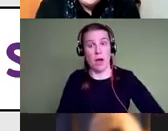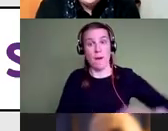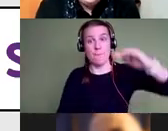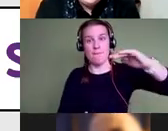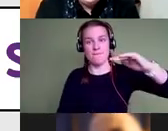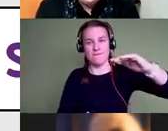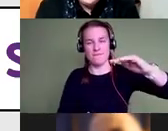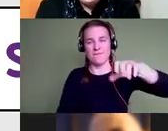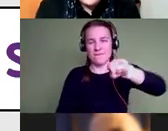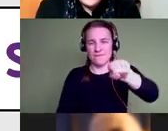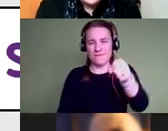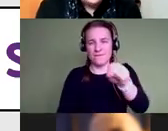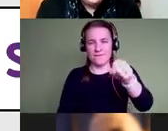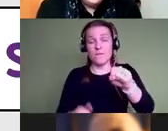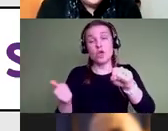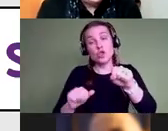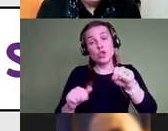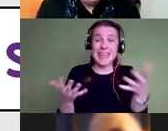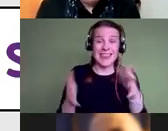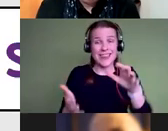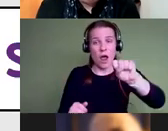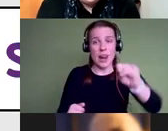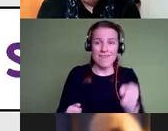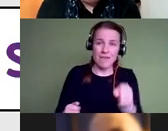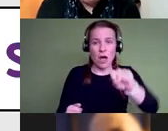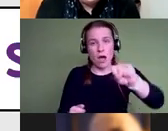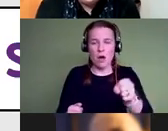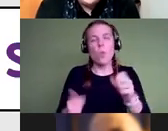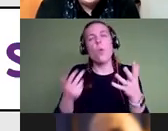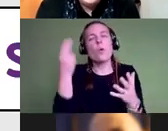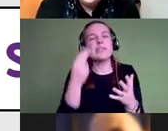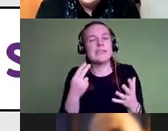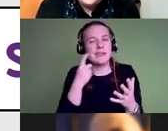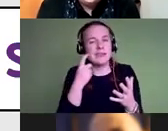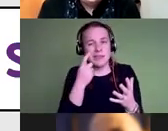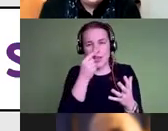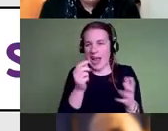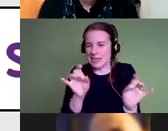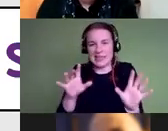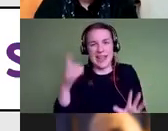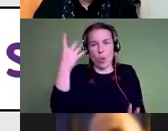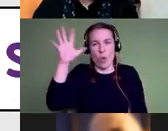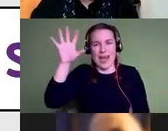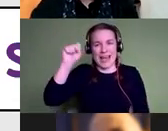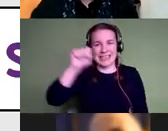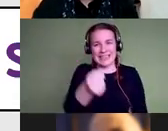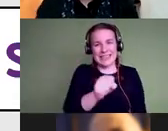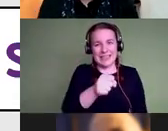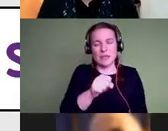rather hear from Mark. I will allow you to do a few more slides and then if people can put the questions